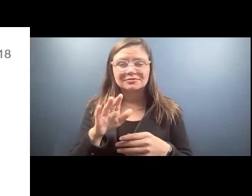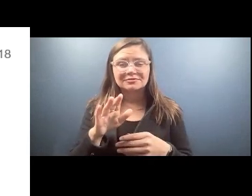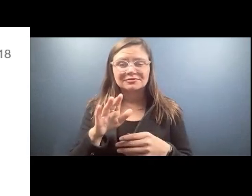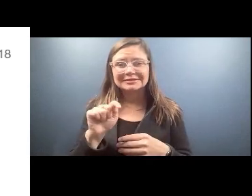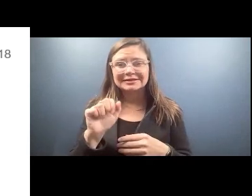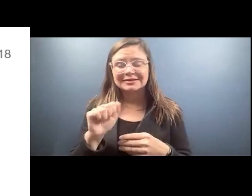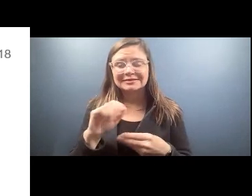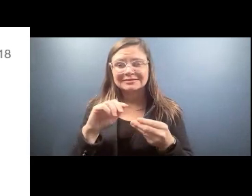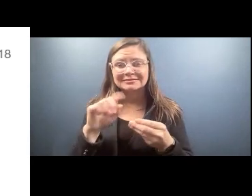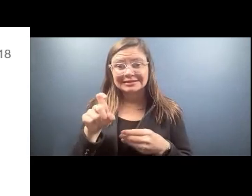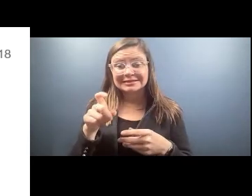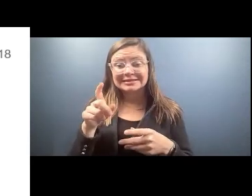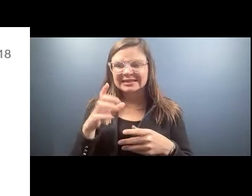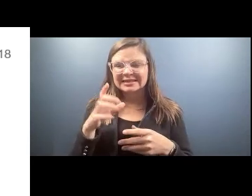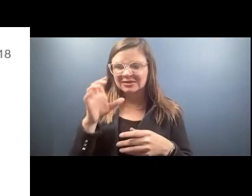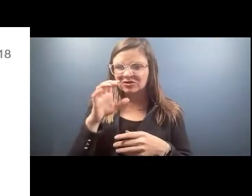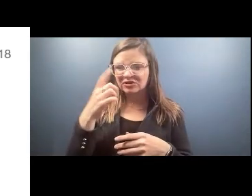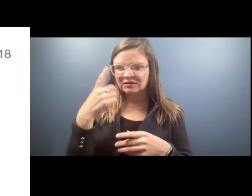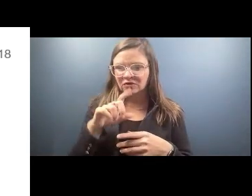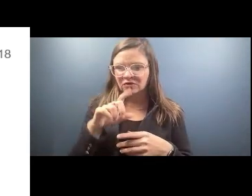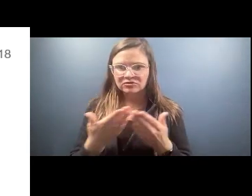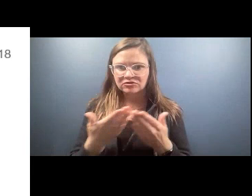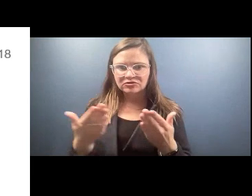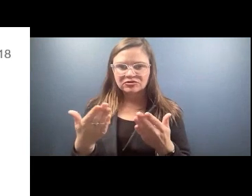you might find you need, you may need to adjust your expectations